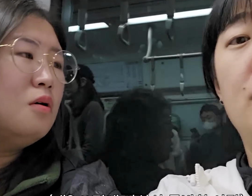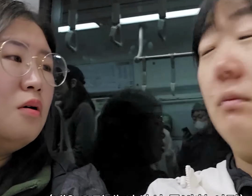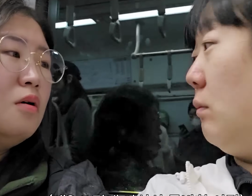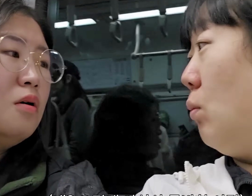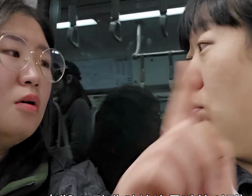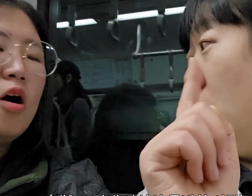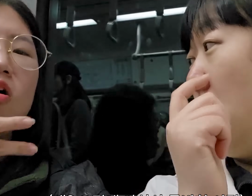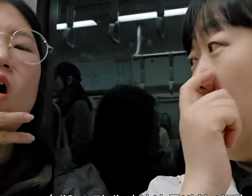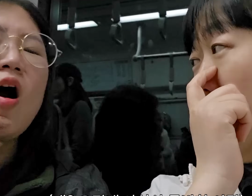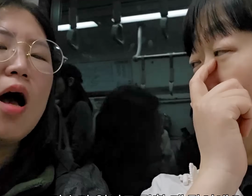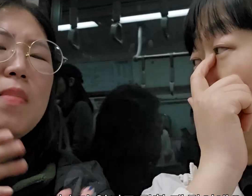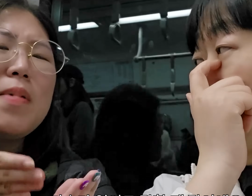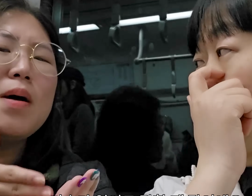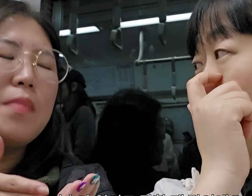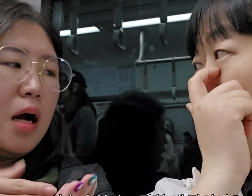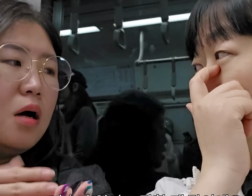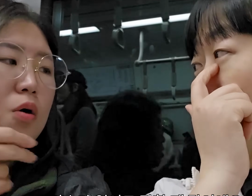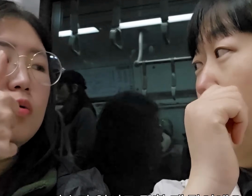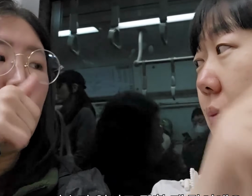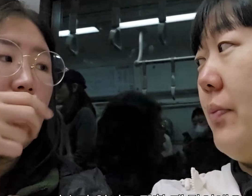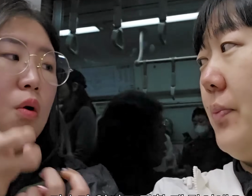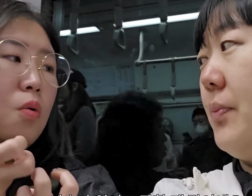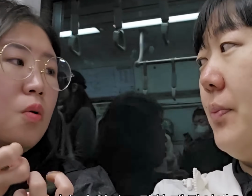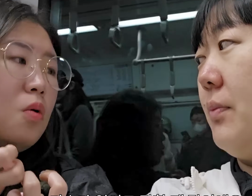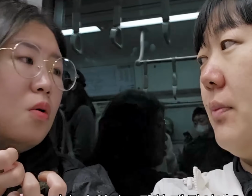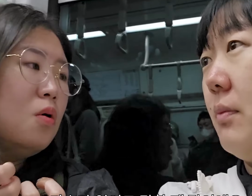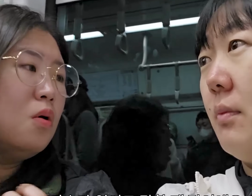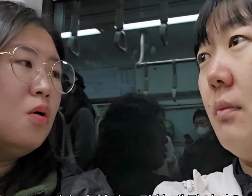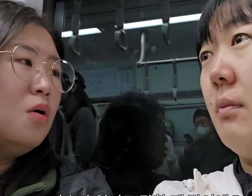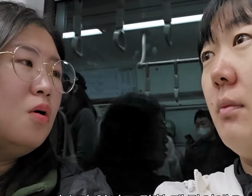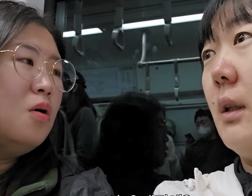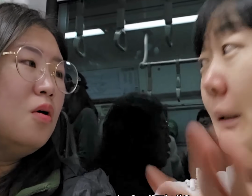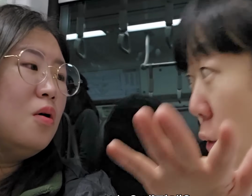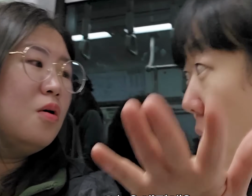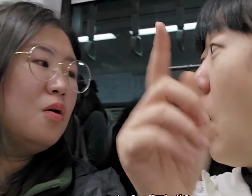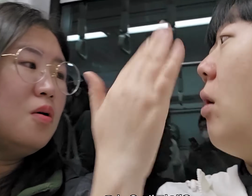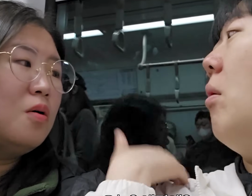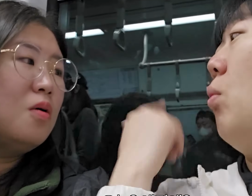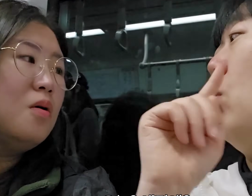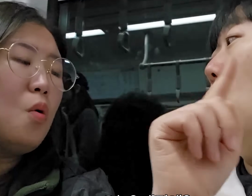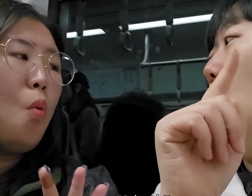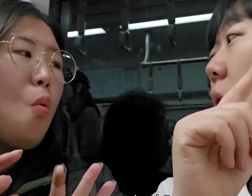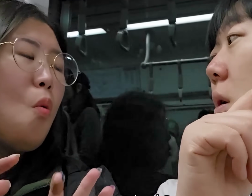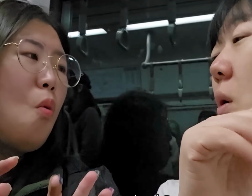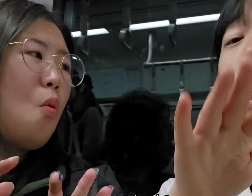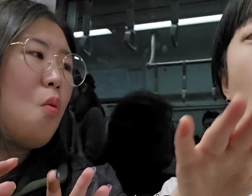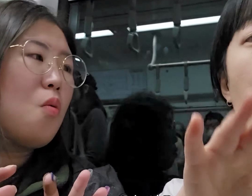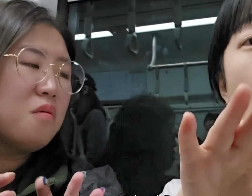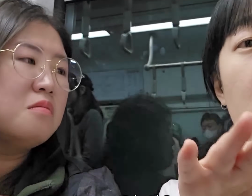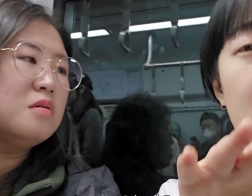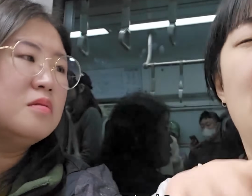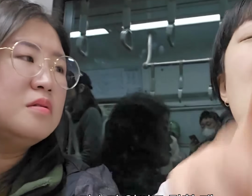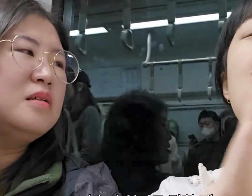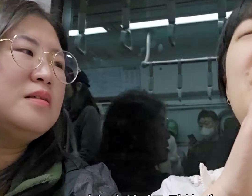(Wait what? I hiked Achasan this morning.) I mean, when the singer was speaking English. You mean before? Or today? Today.